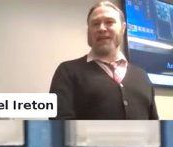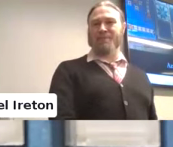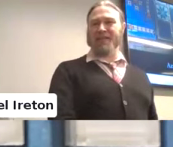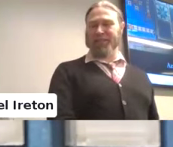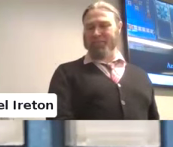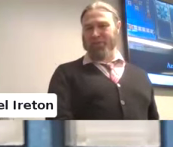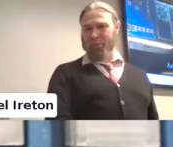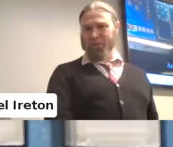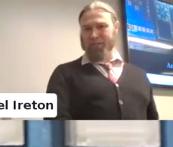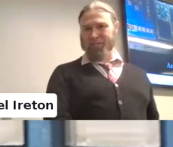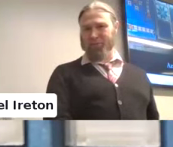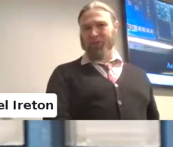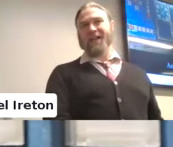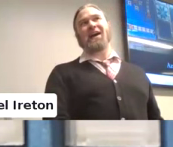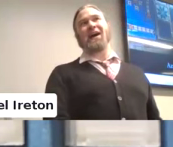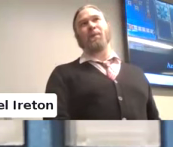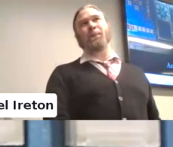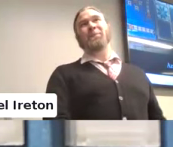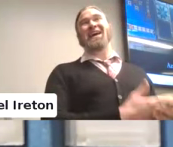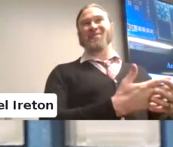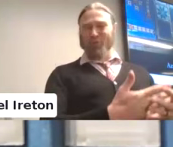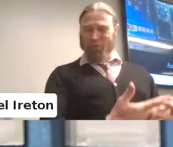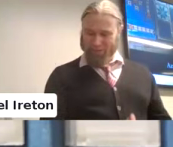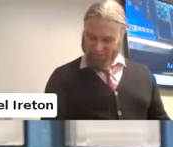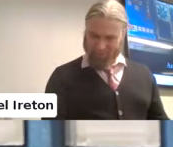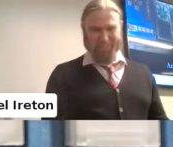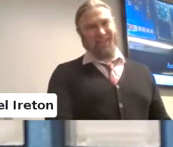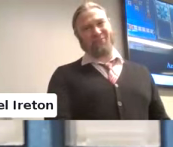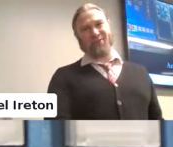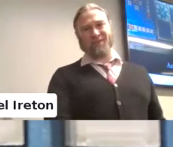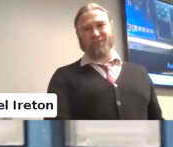So here's where this was something that was intended just to improve the game for a general audience.